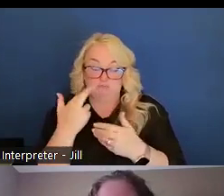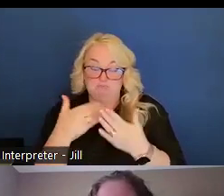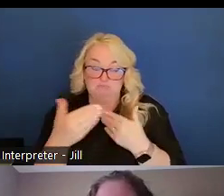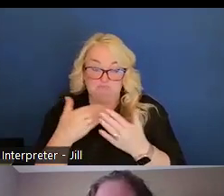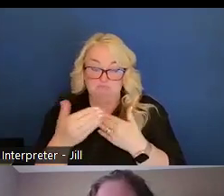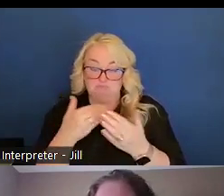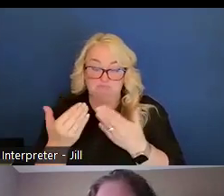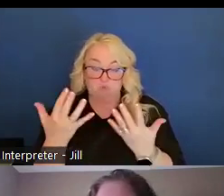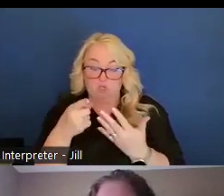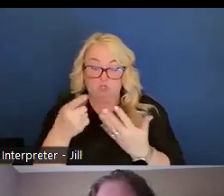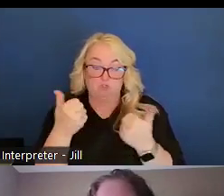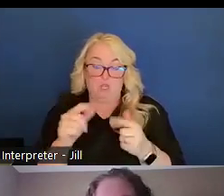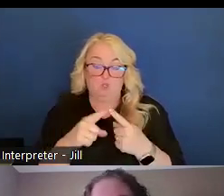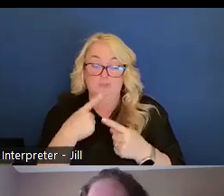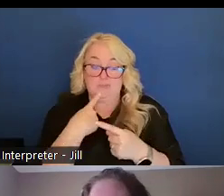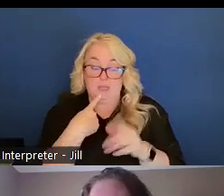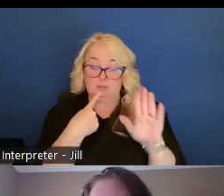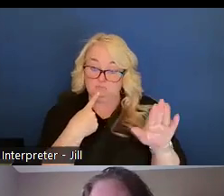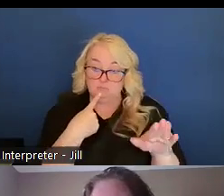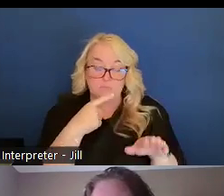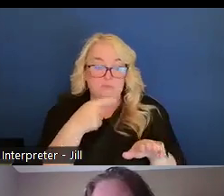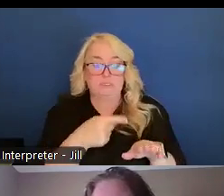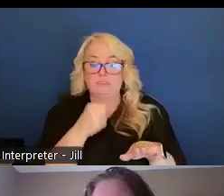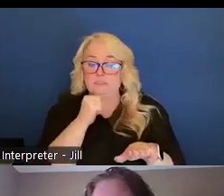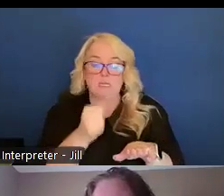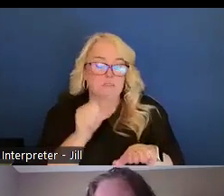trying to tell the state is, this doesn't work the way it's